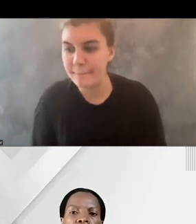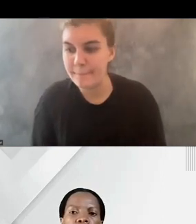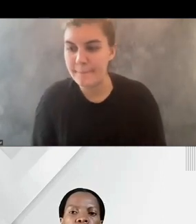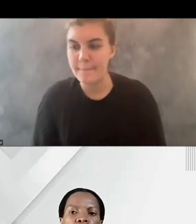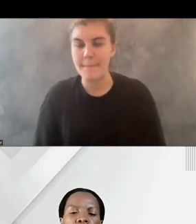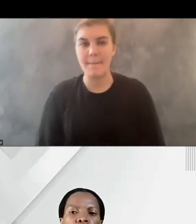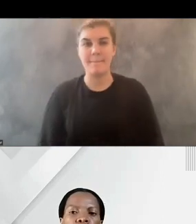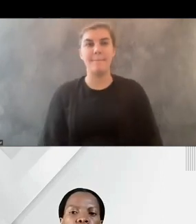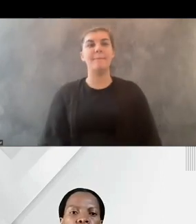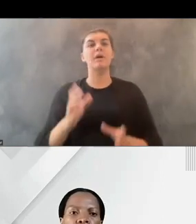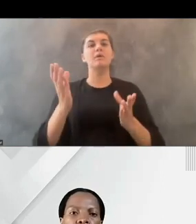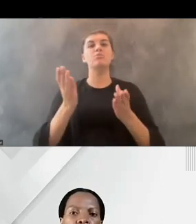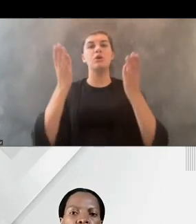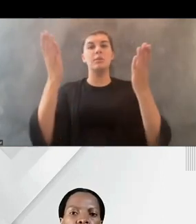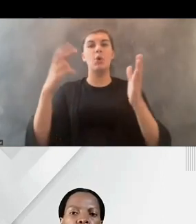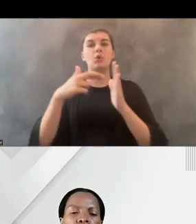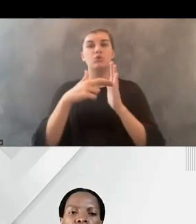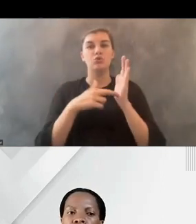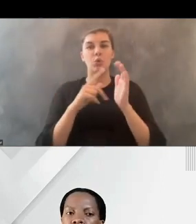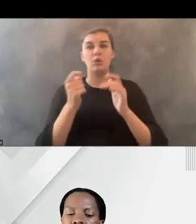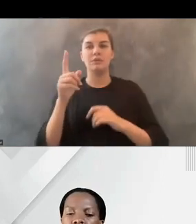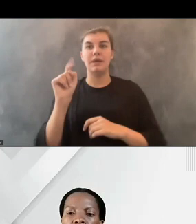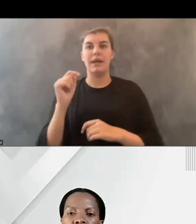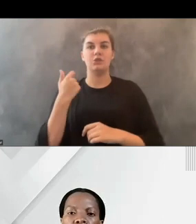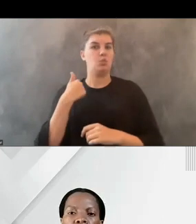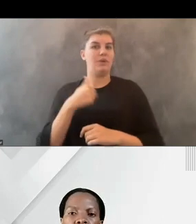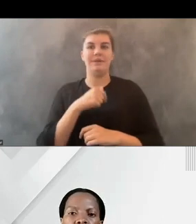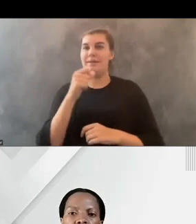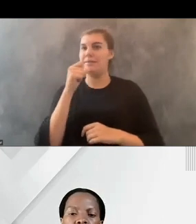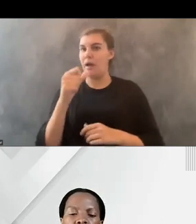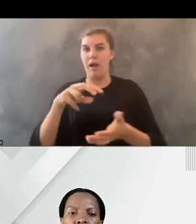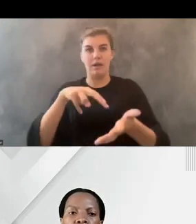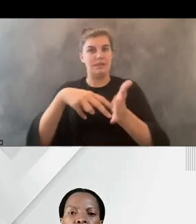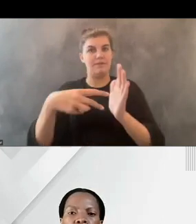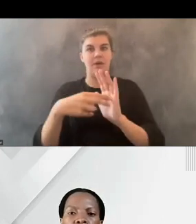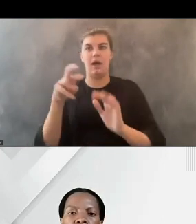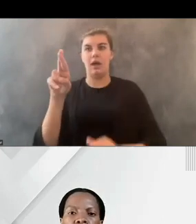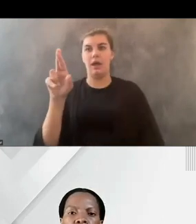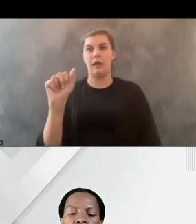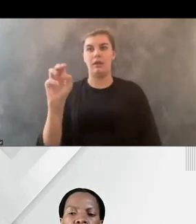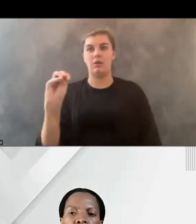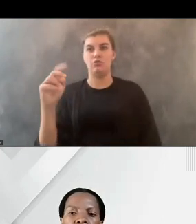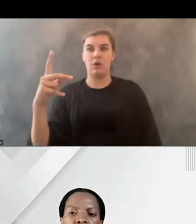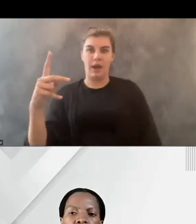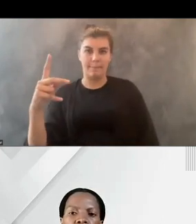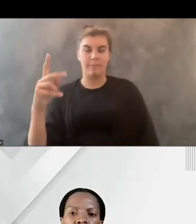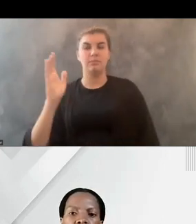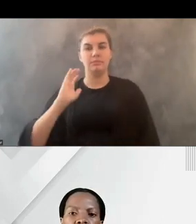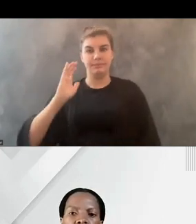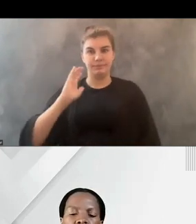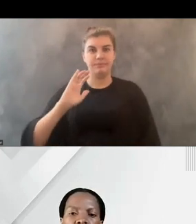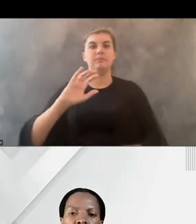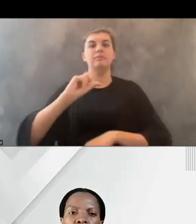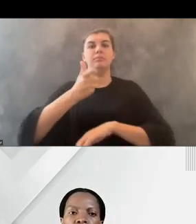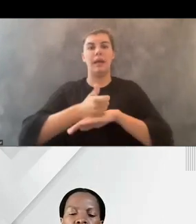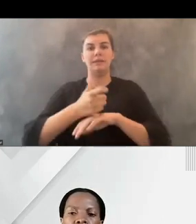In the proposed rule text, we did not define ramp. Based on technical assistance inquiries, the